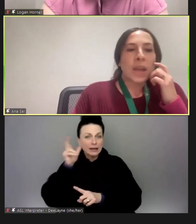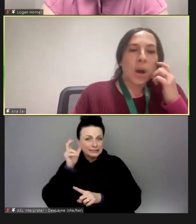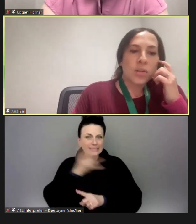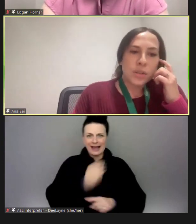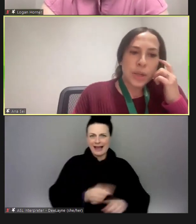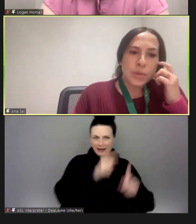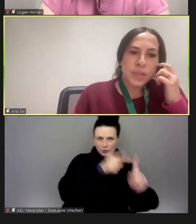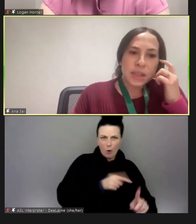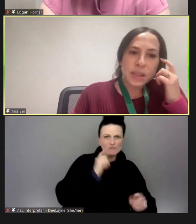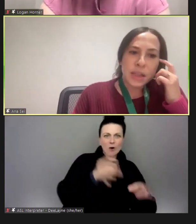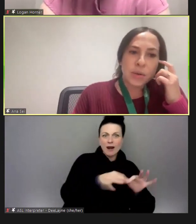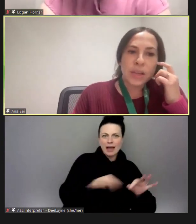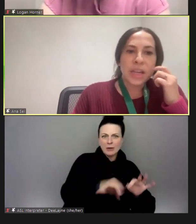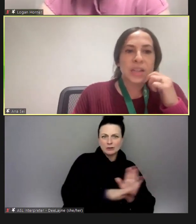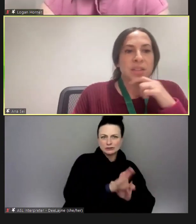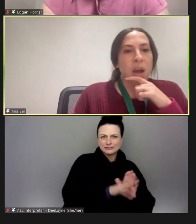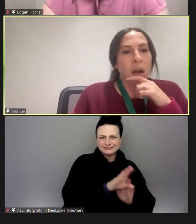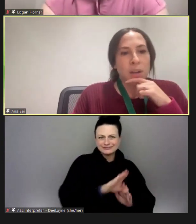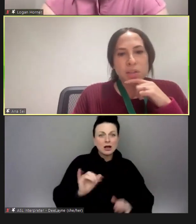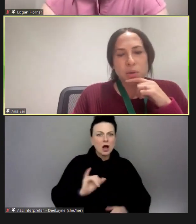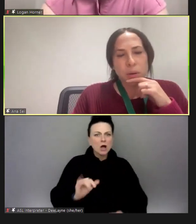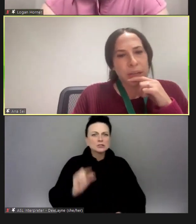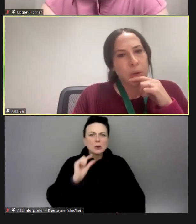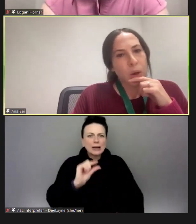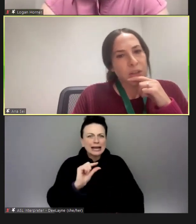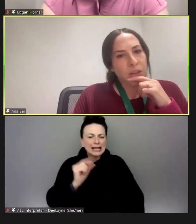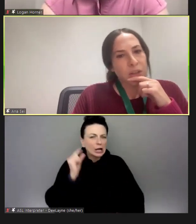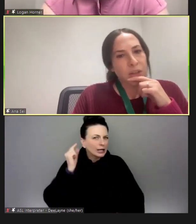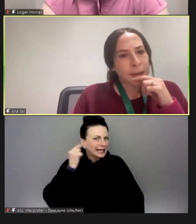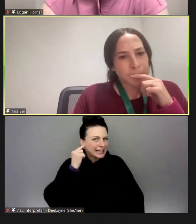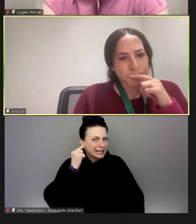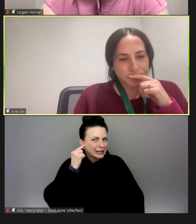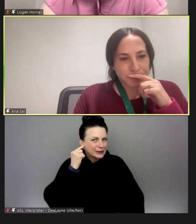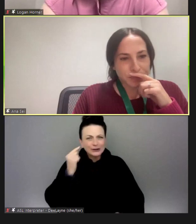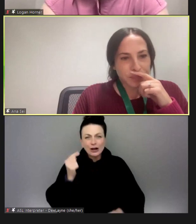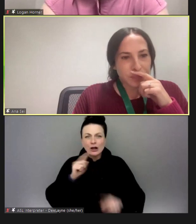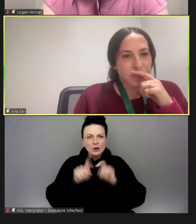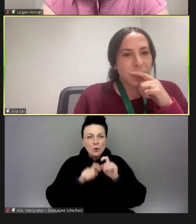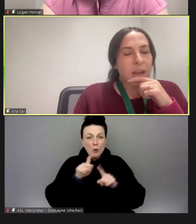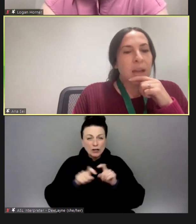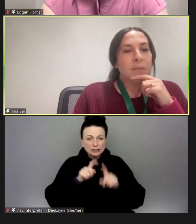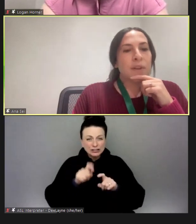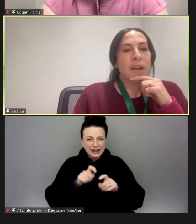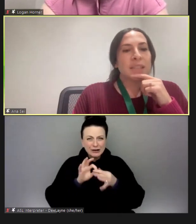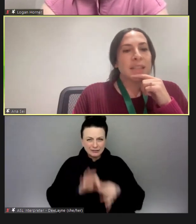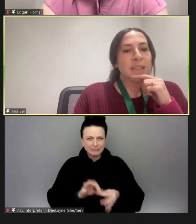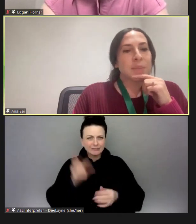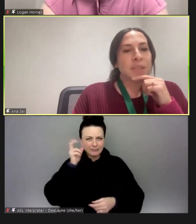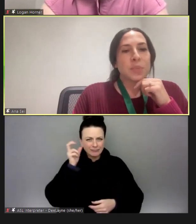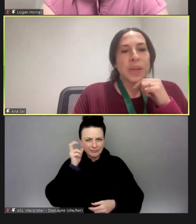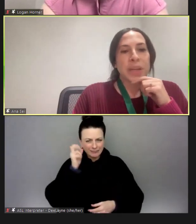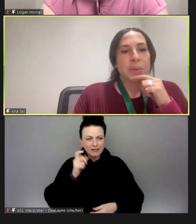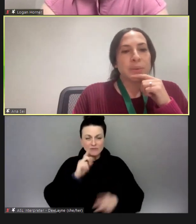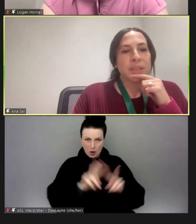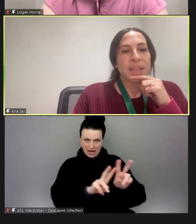also use the little ears auditory